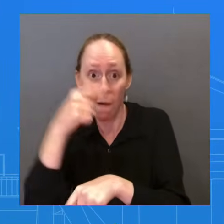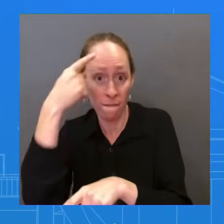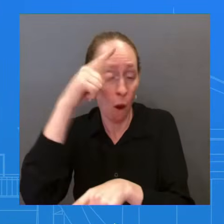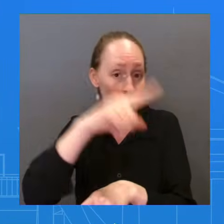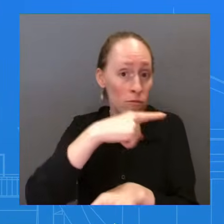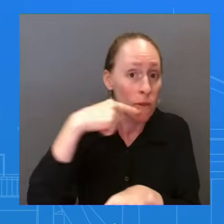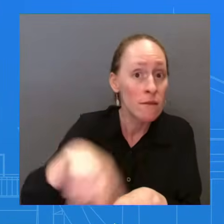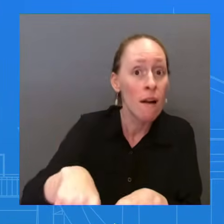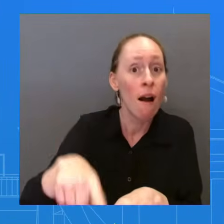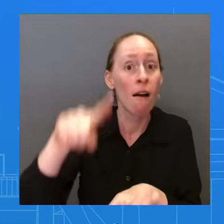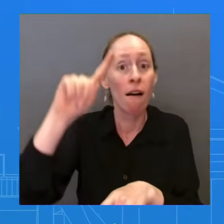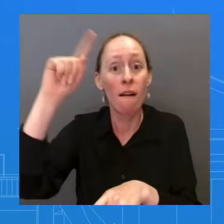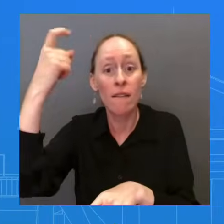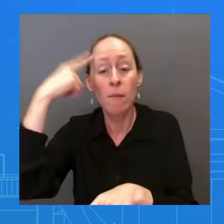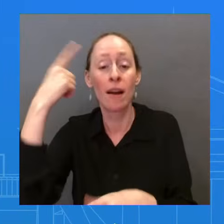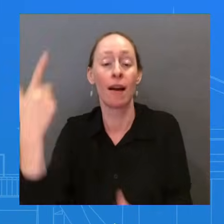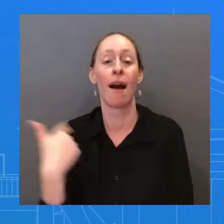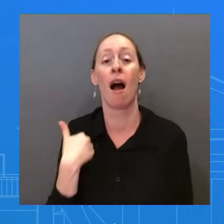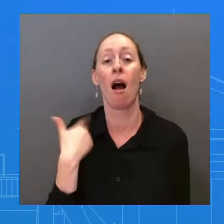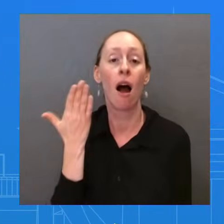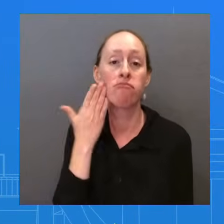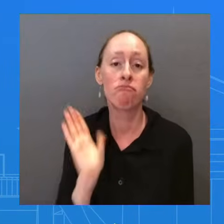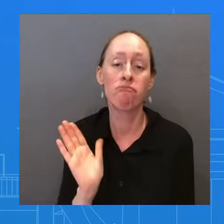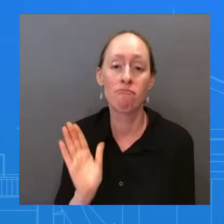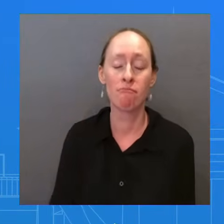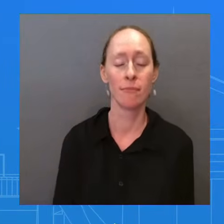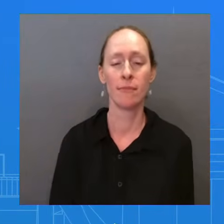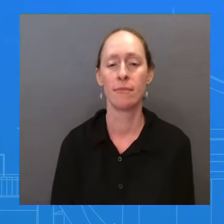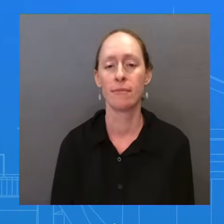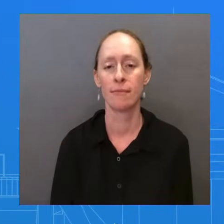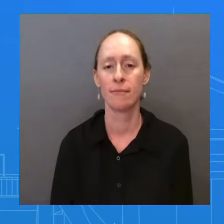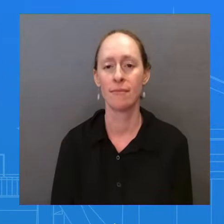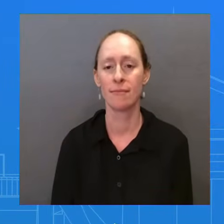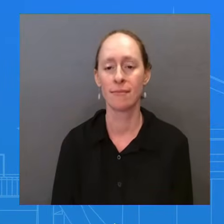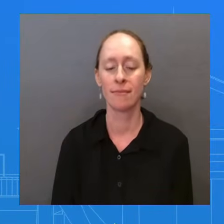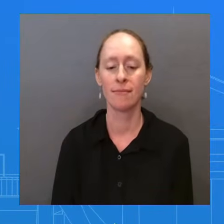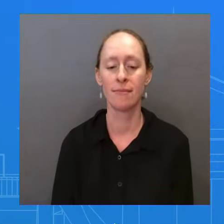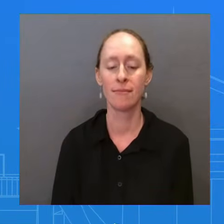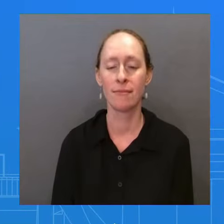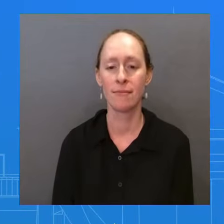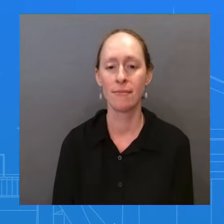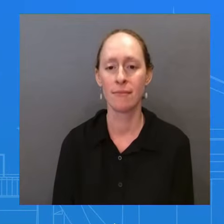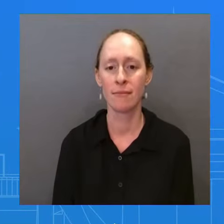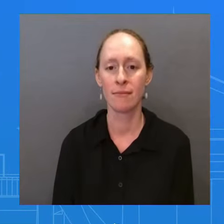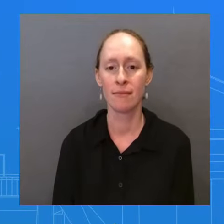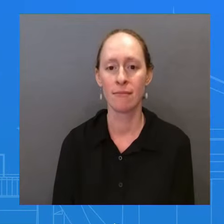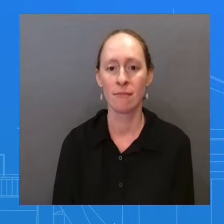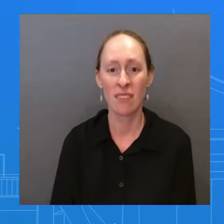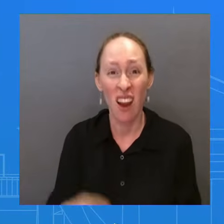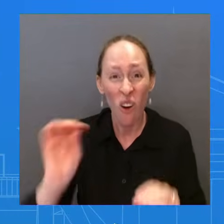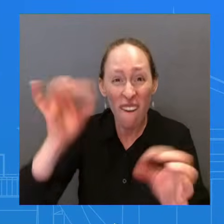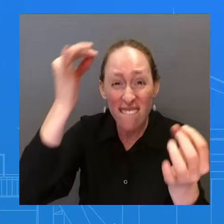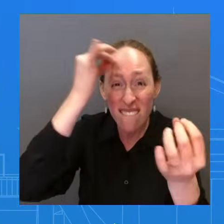The Press: Have you seen any information that would link her to Russian information operations? Mr. Kirby: I have not. I have not. Ms. Jean-Pierre: Go ahead, Josh.